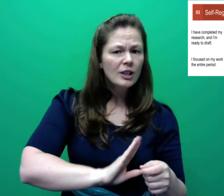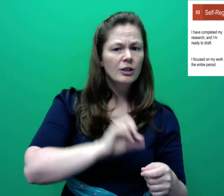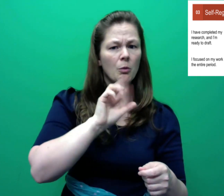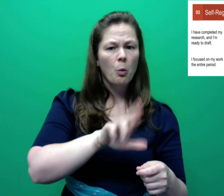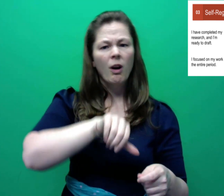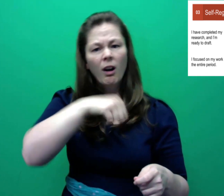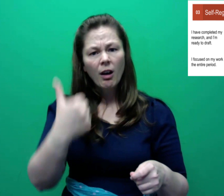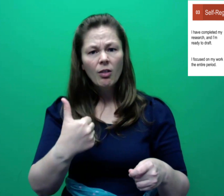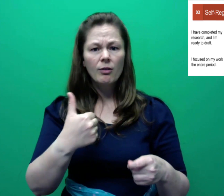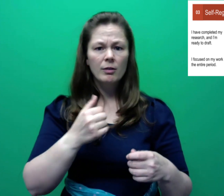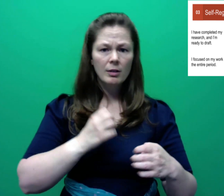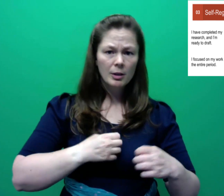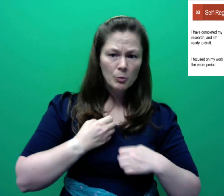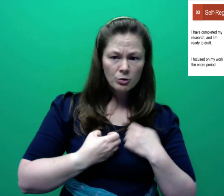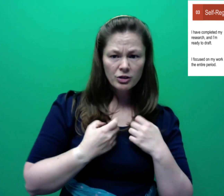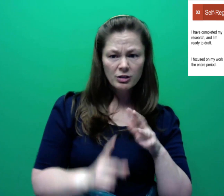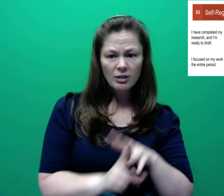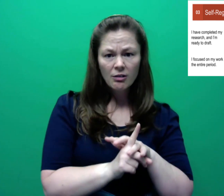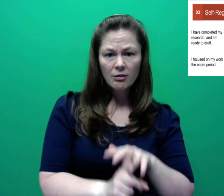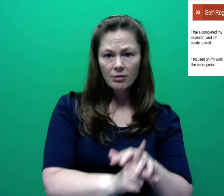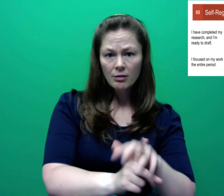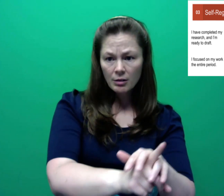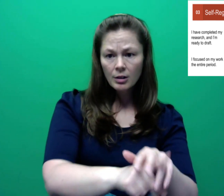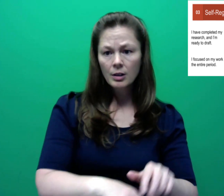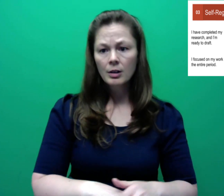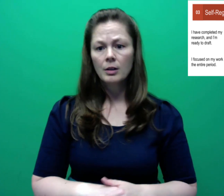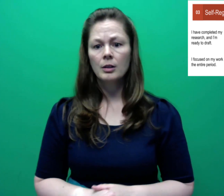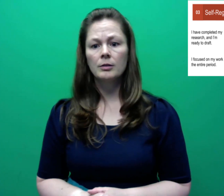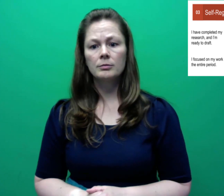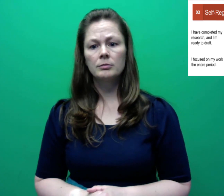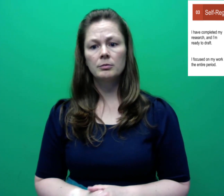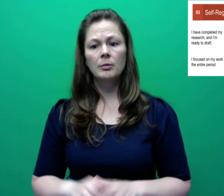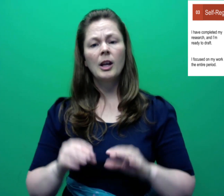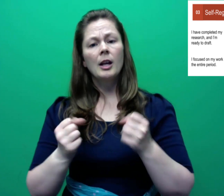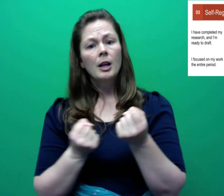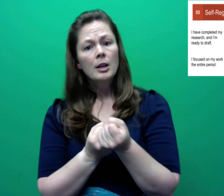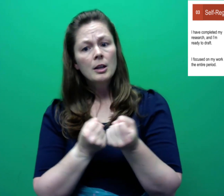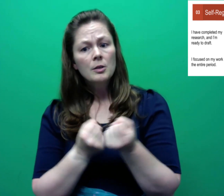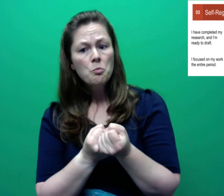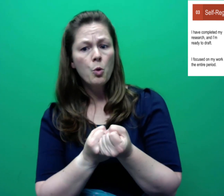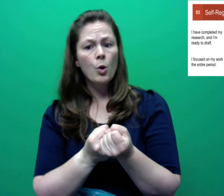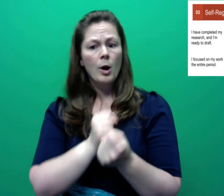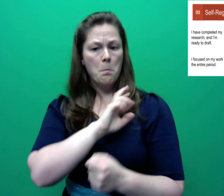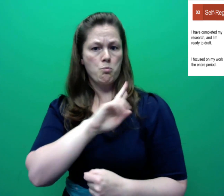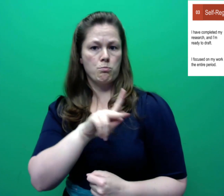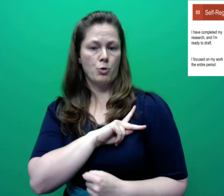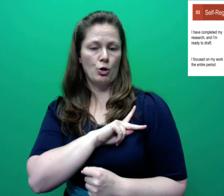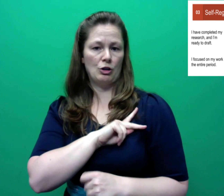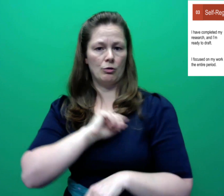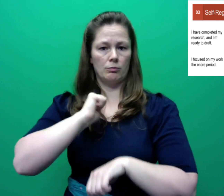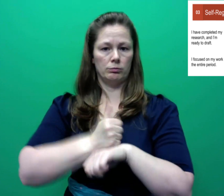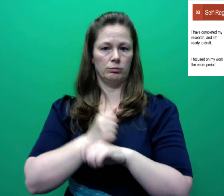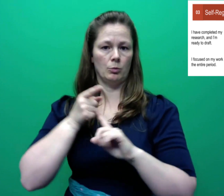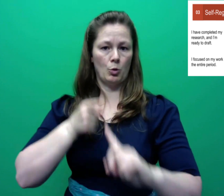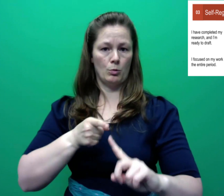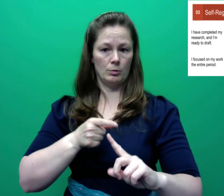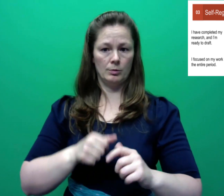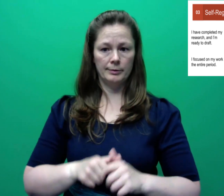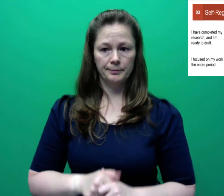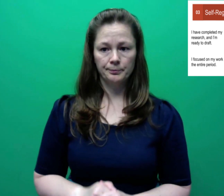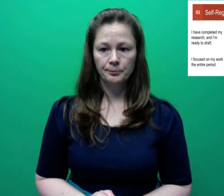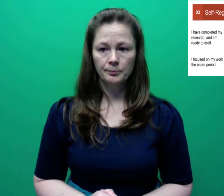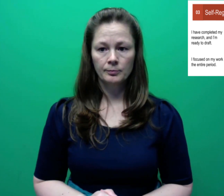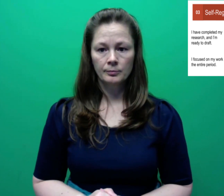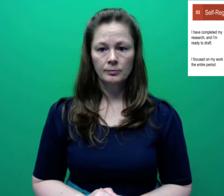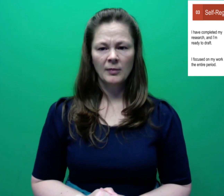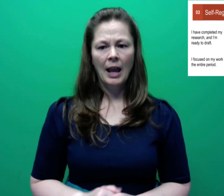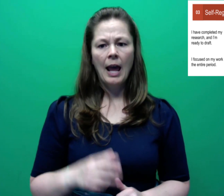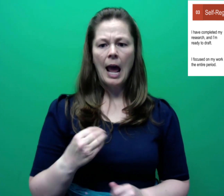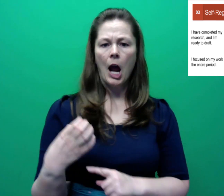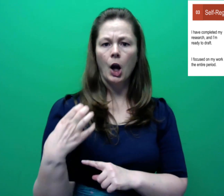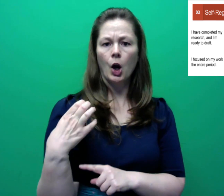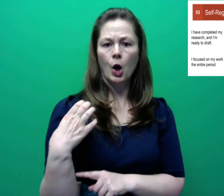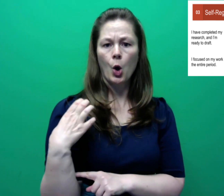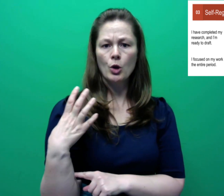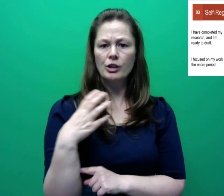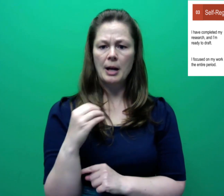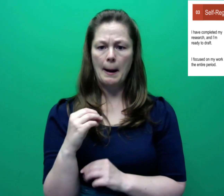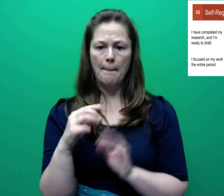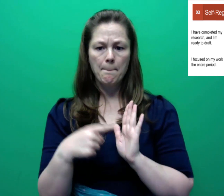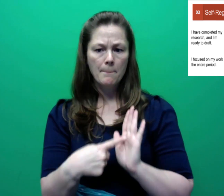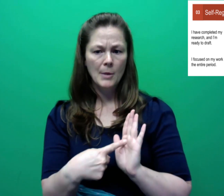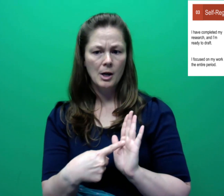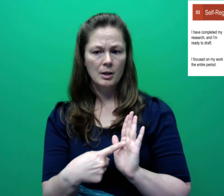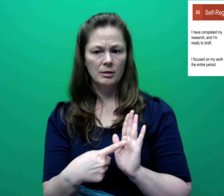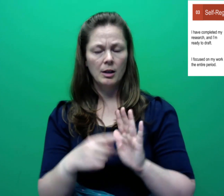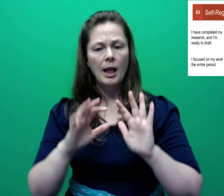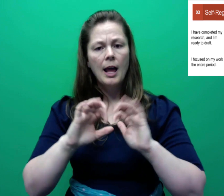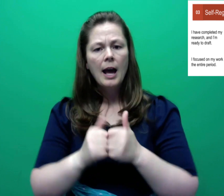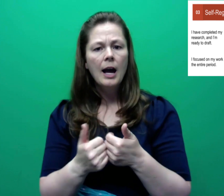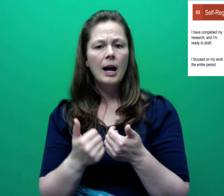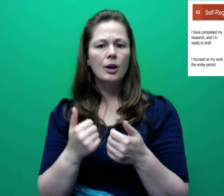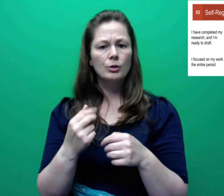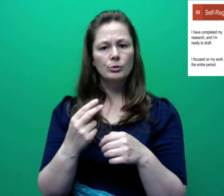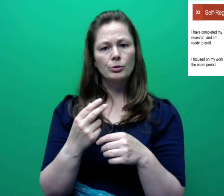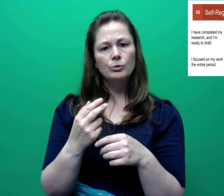other emotions providing support for personal goal-setting and using coaching